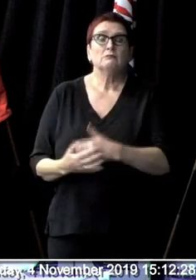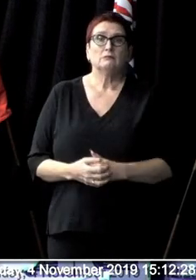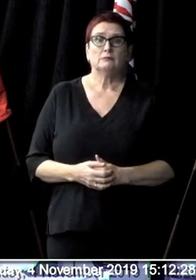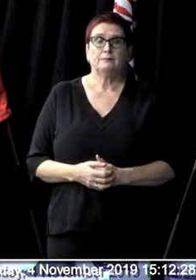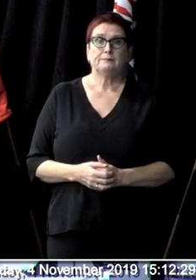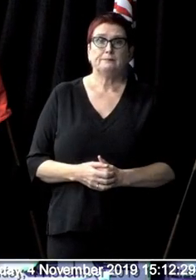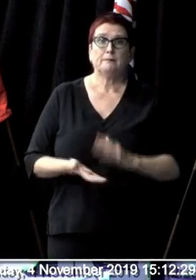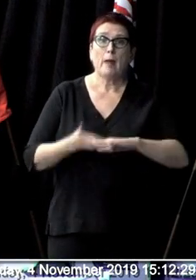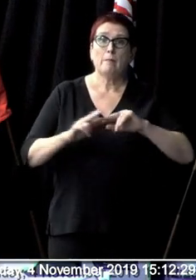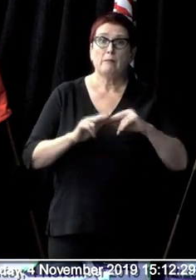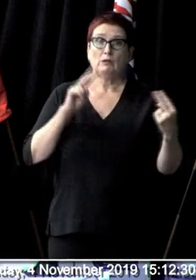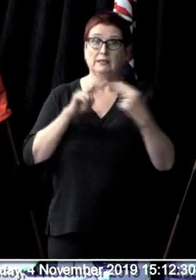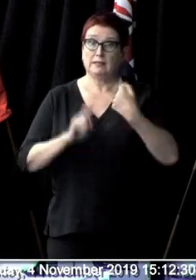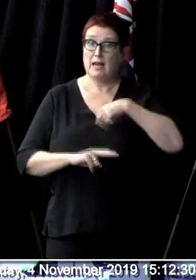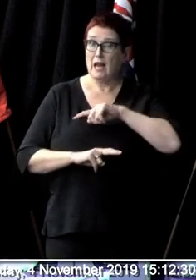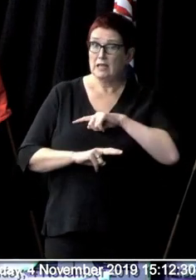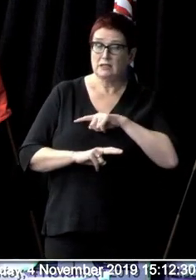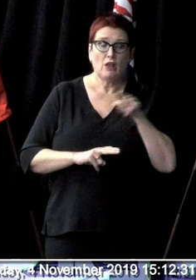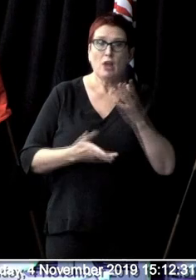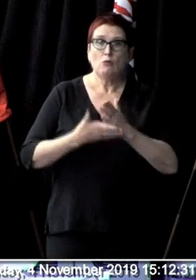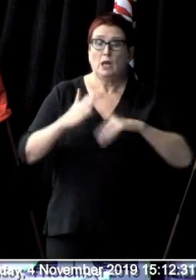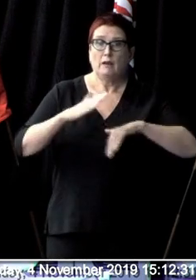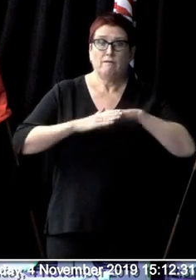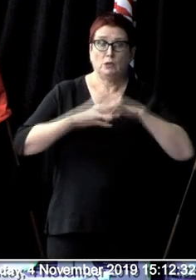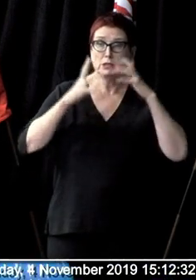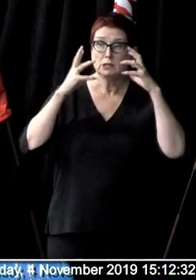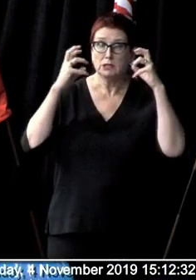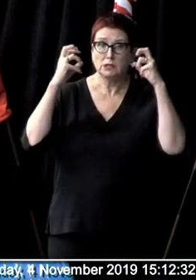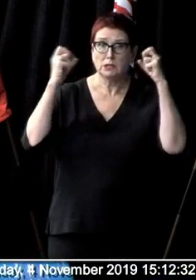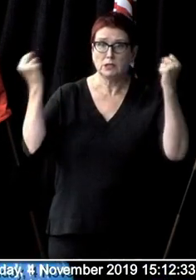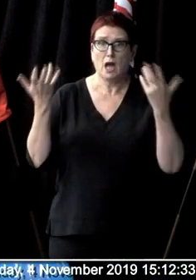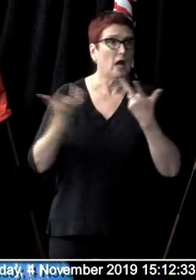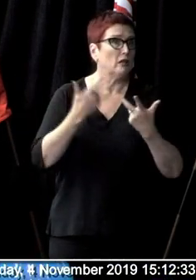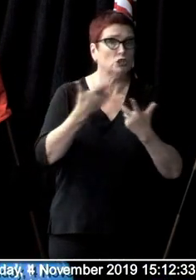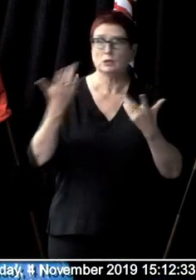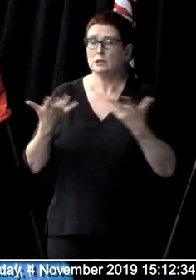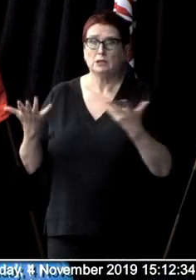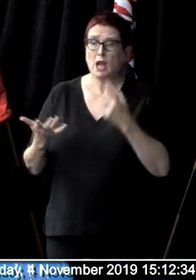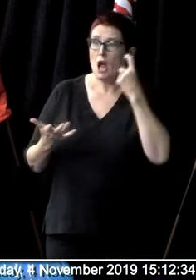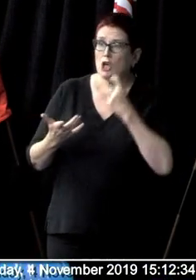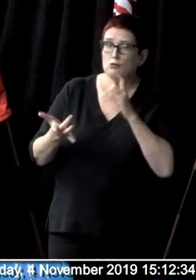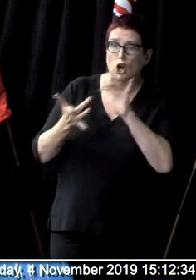when they’re at their wits end. They have nowhere else to go to. The school is not listening to them.